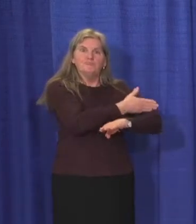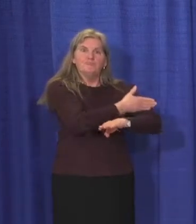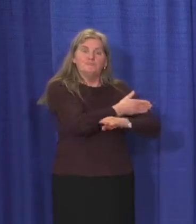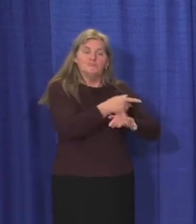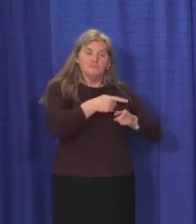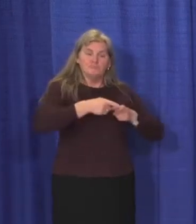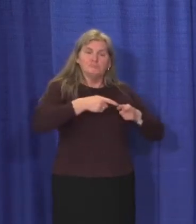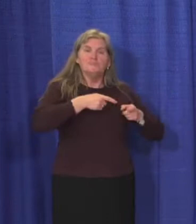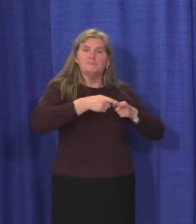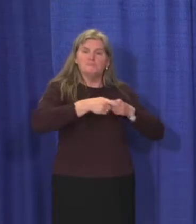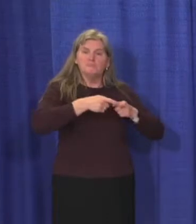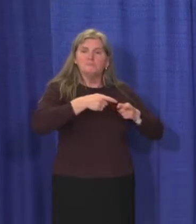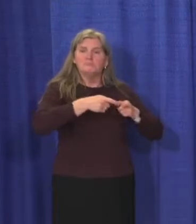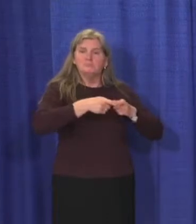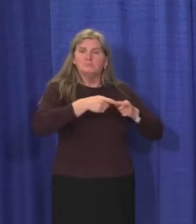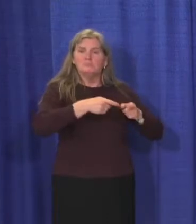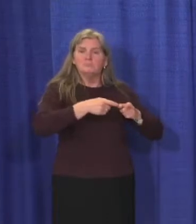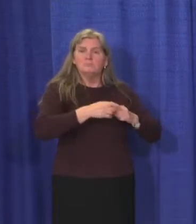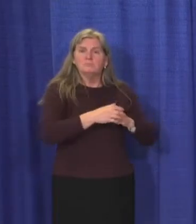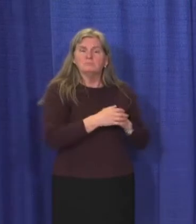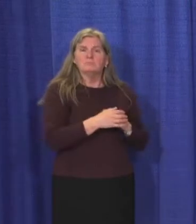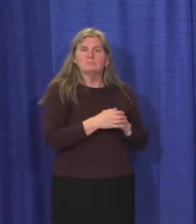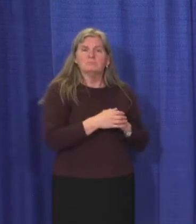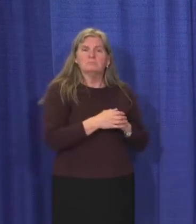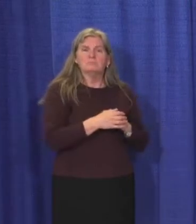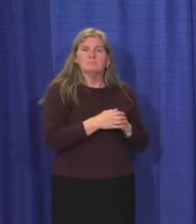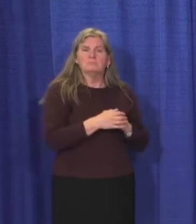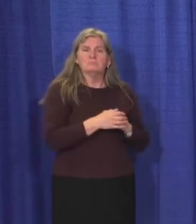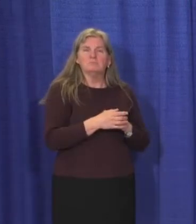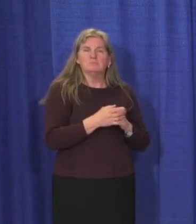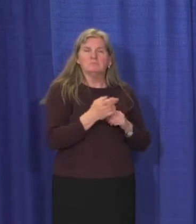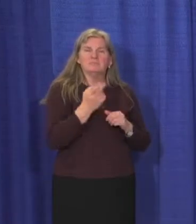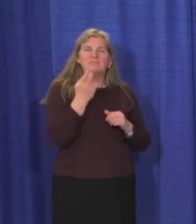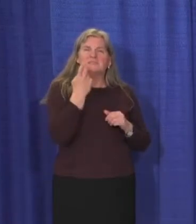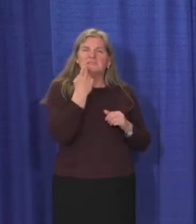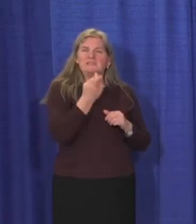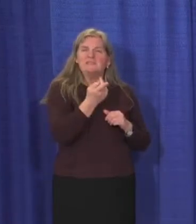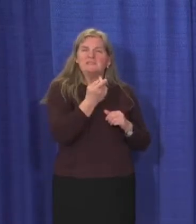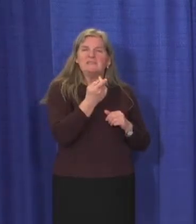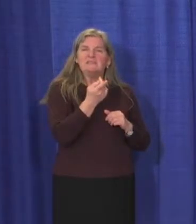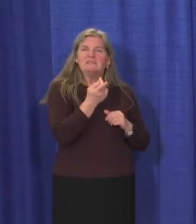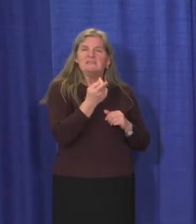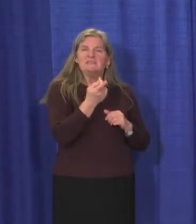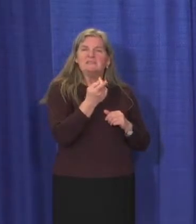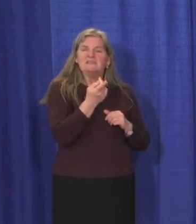activity in BC. And you are seeing those numbers